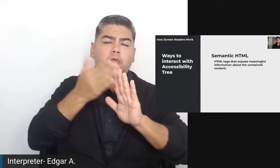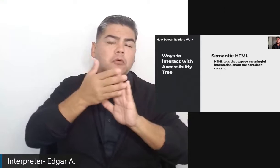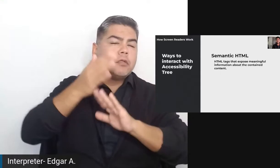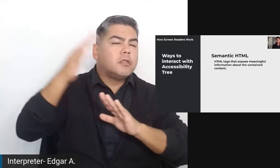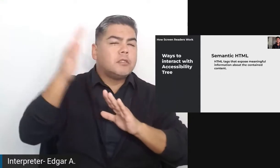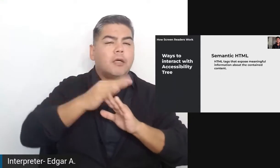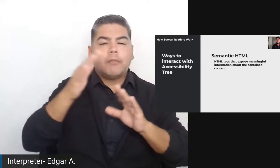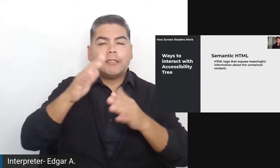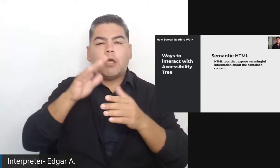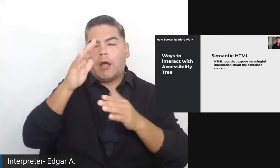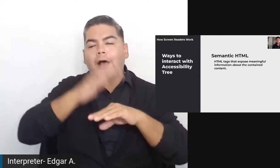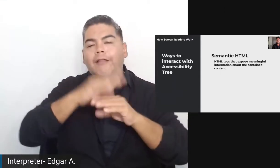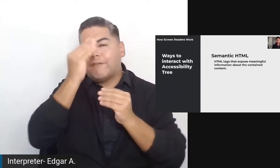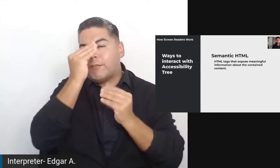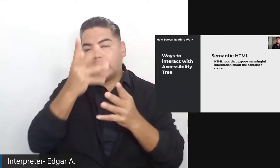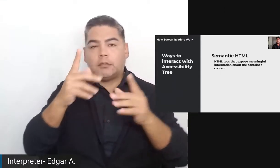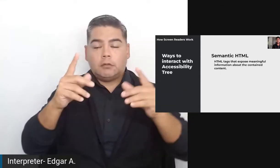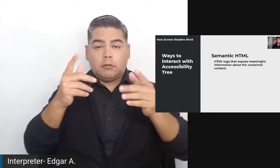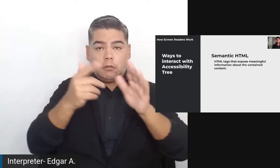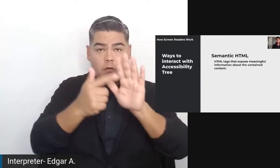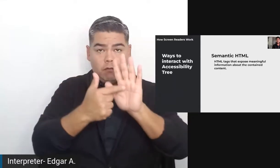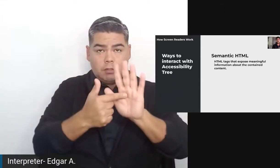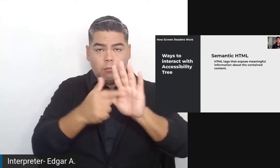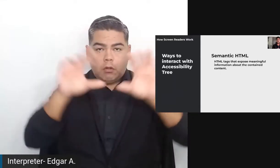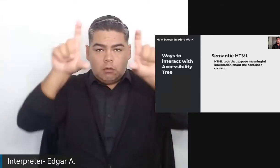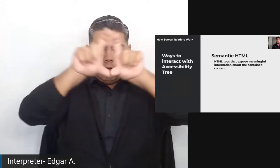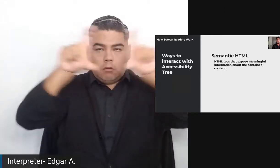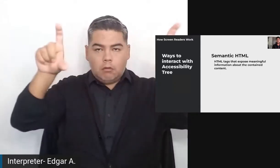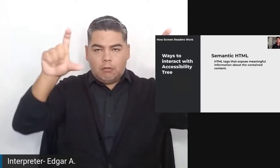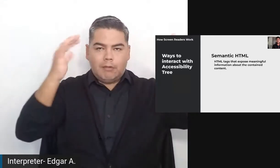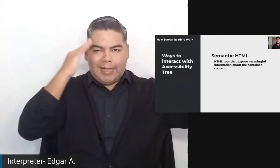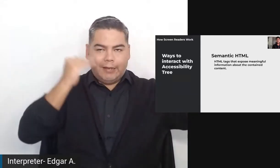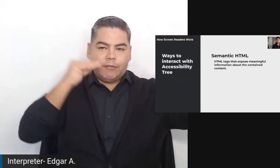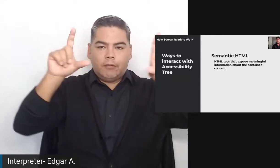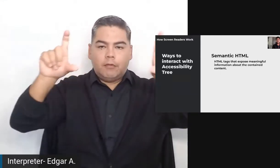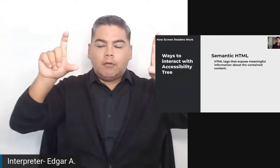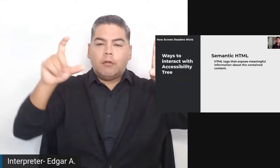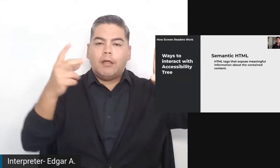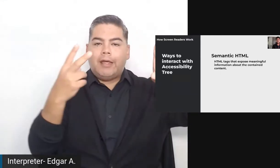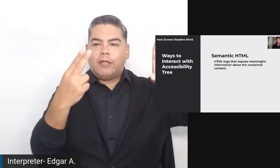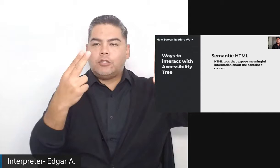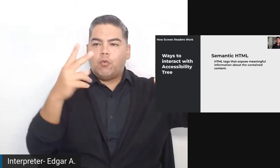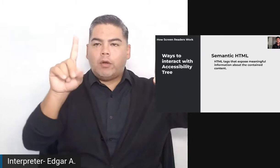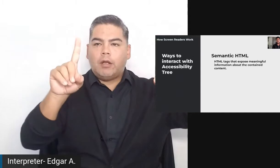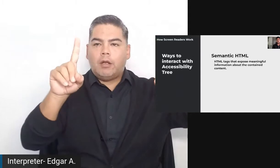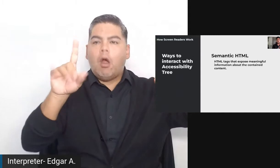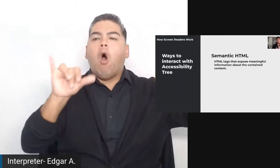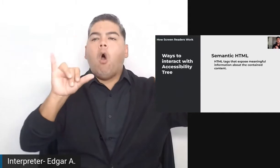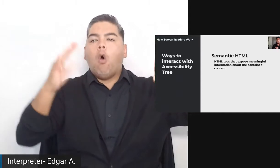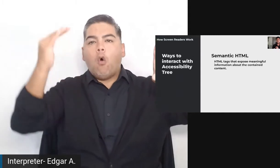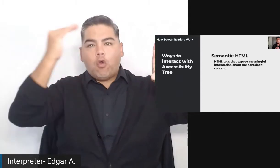For instance, if you have a heading, you will be using H1 so that screen readers would know that this is a level one heading.